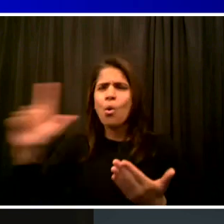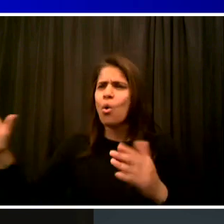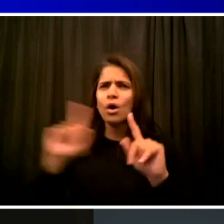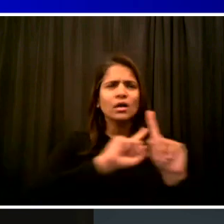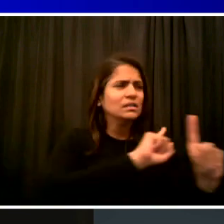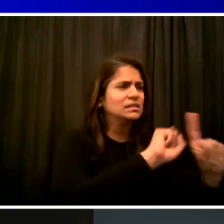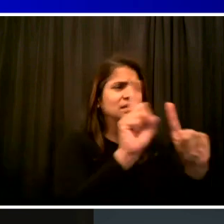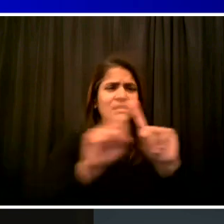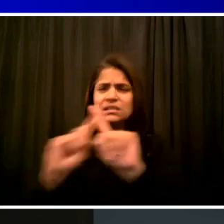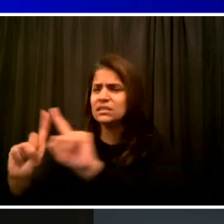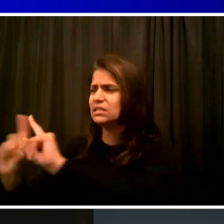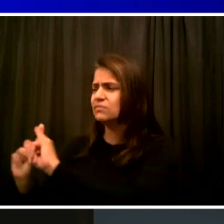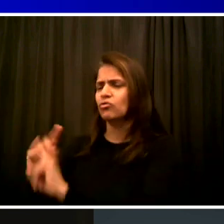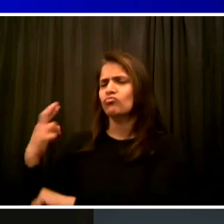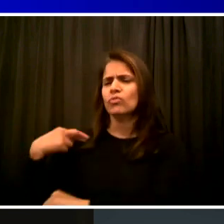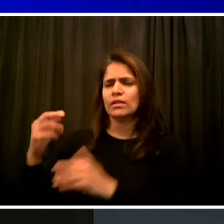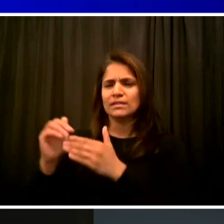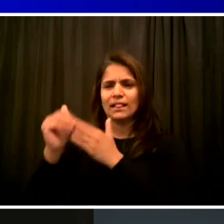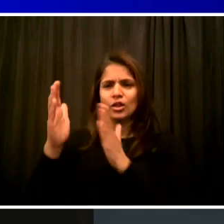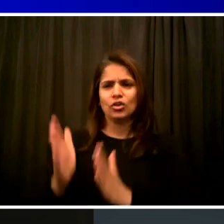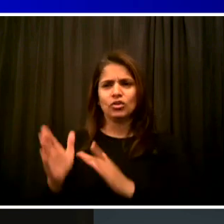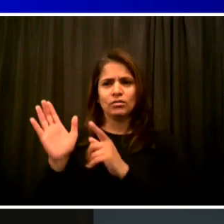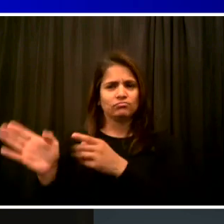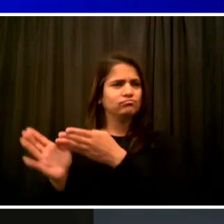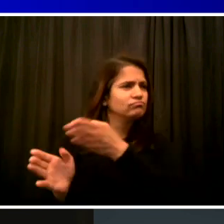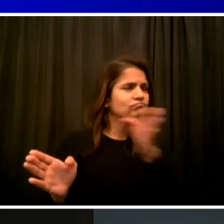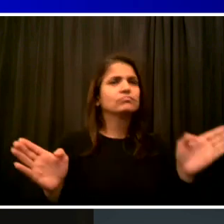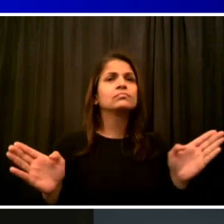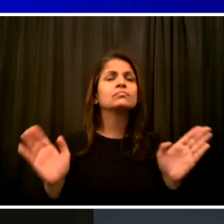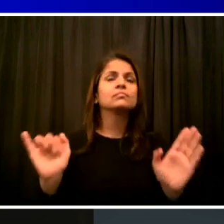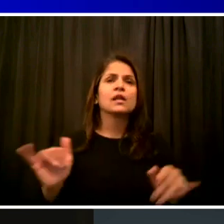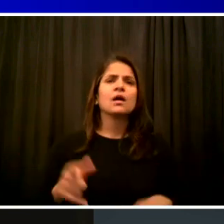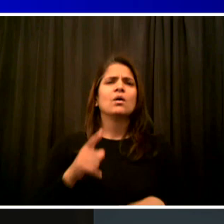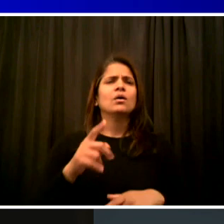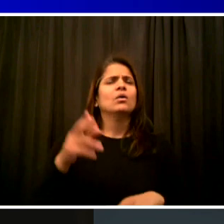THIS IS A KIND OF